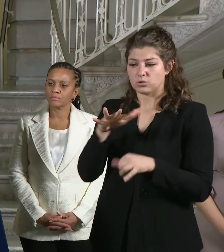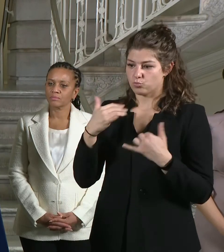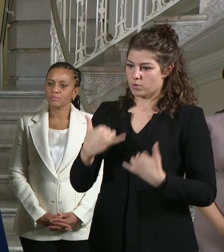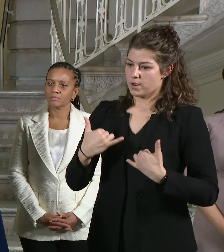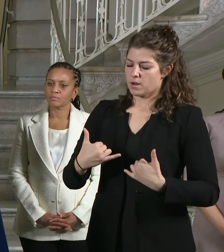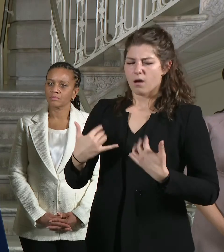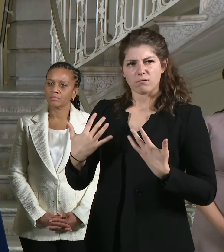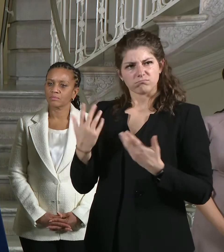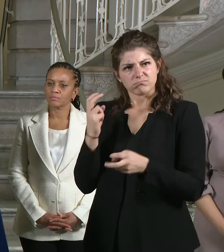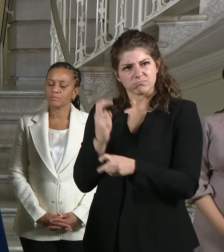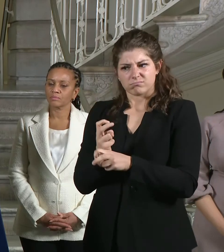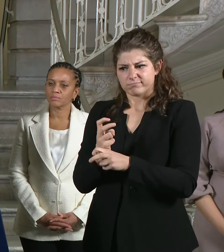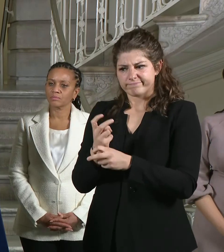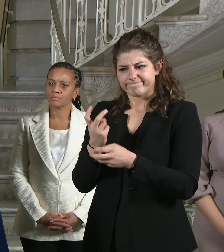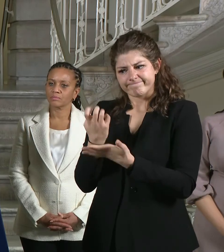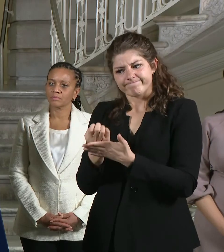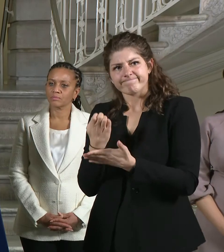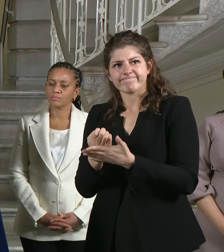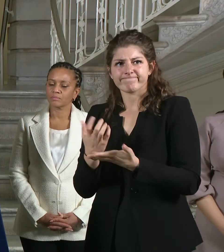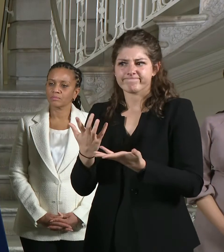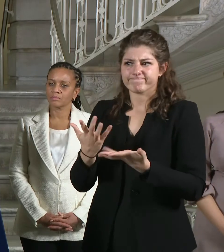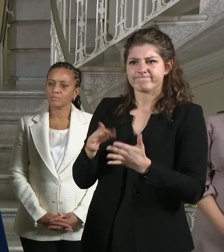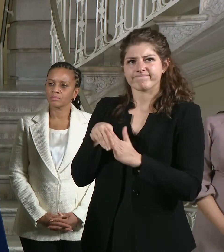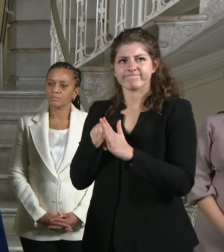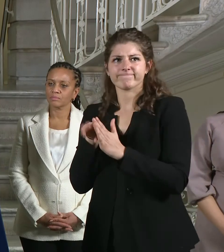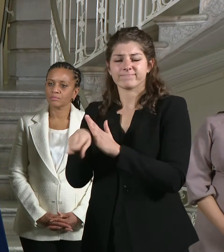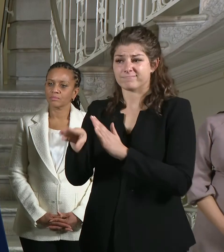THAT WE WANT THEM